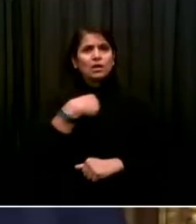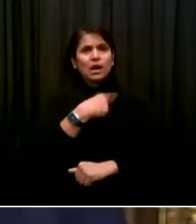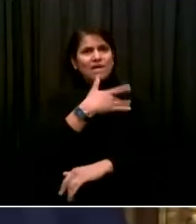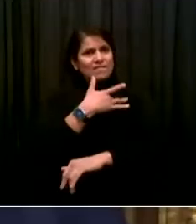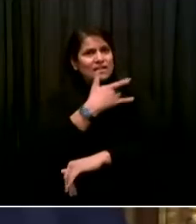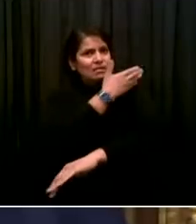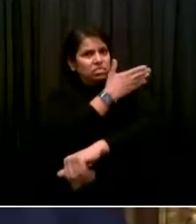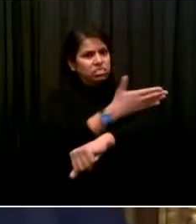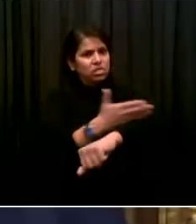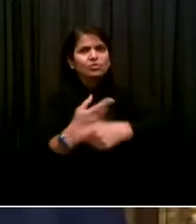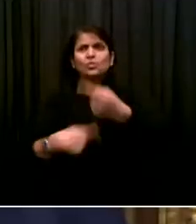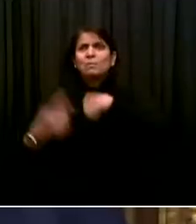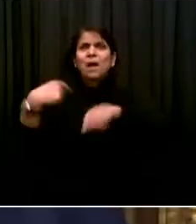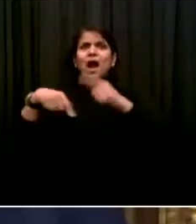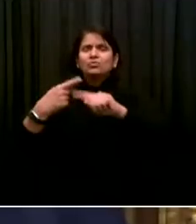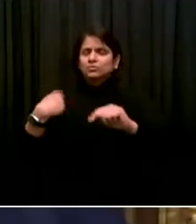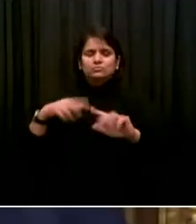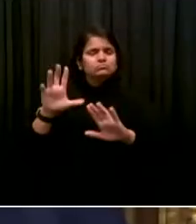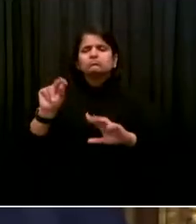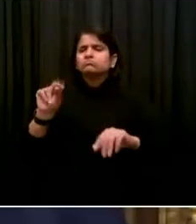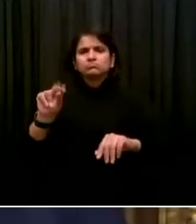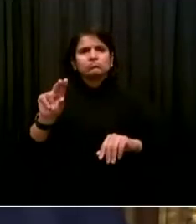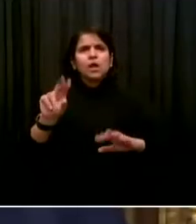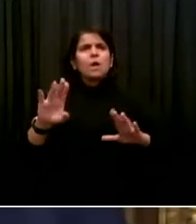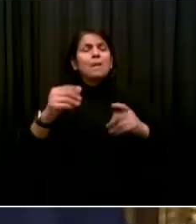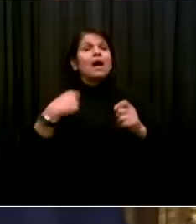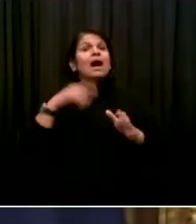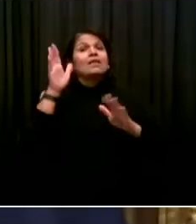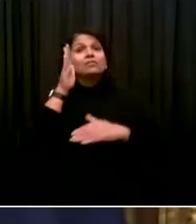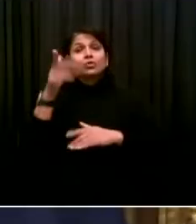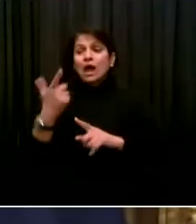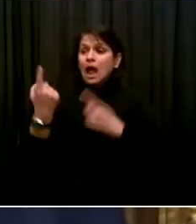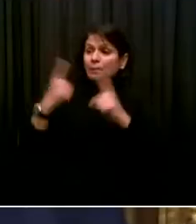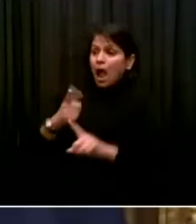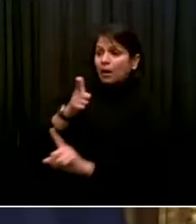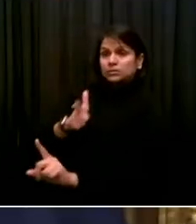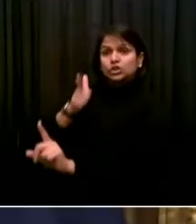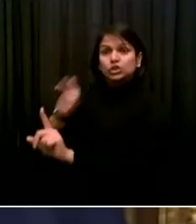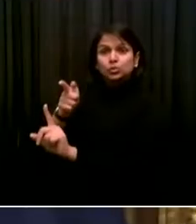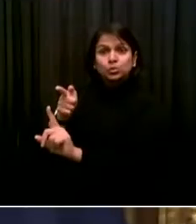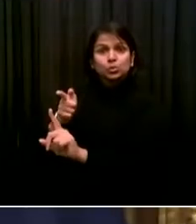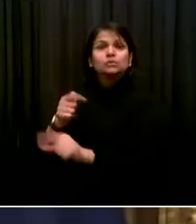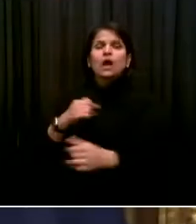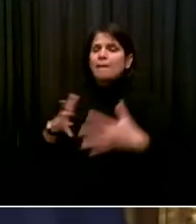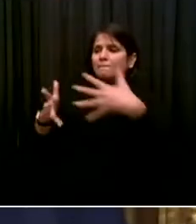SURRENDER OUR CITTOY THE VIOLENT FEW. WE ARENO T GOING BACK TO THE BAD